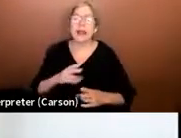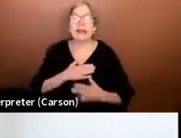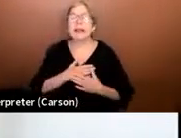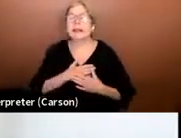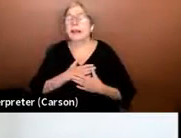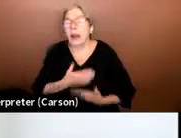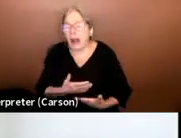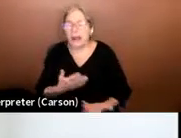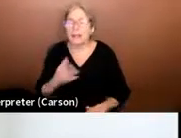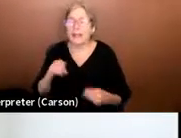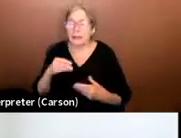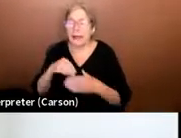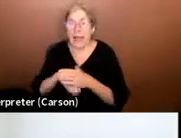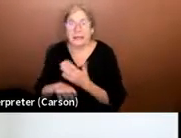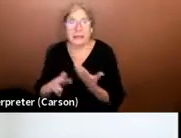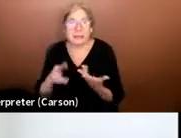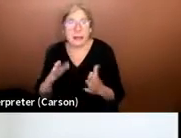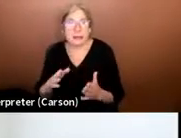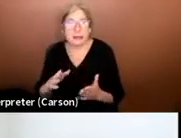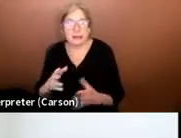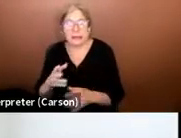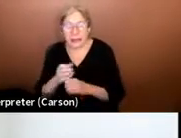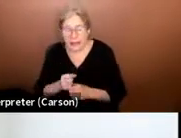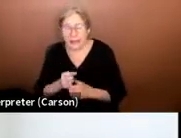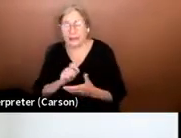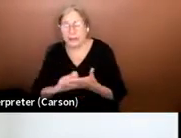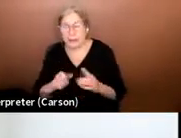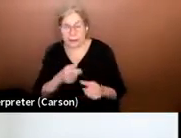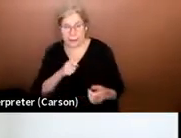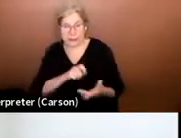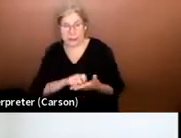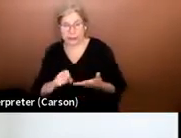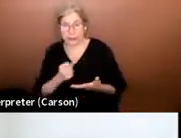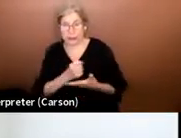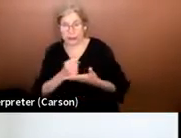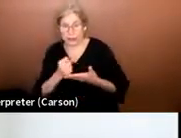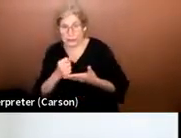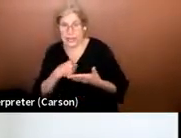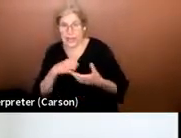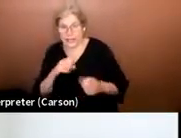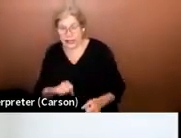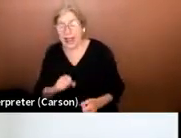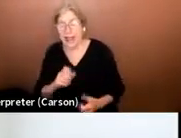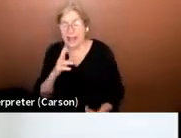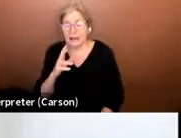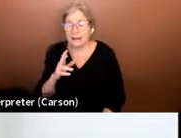access to these scripts. From these scripts not only am I able to experience these comic books myself, but I'm